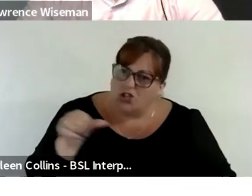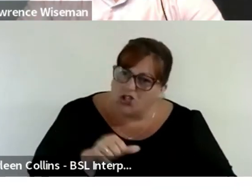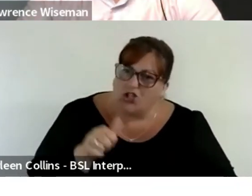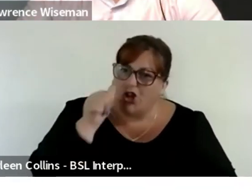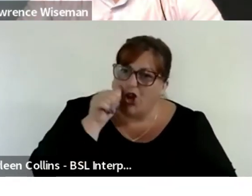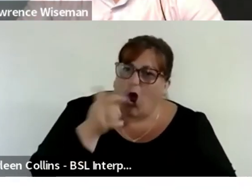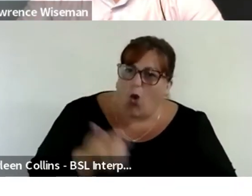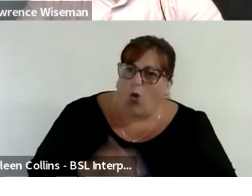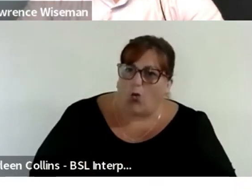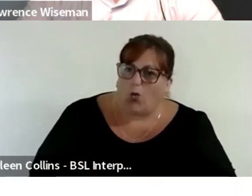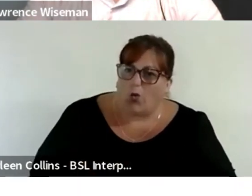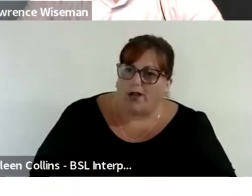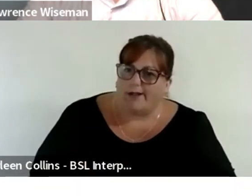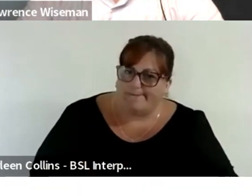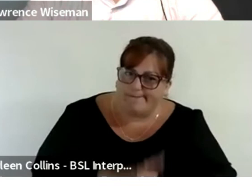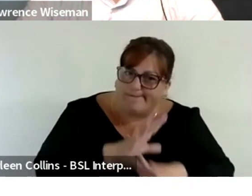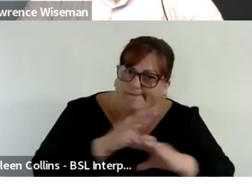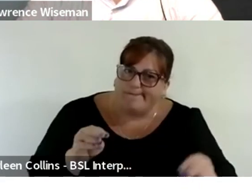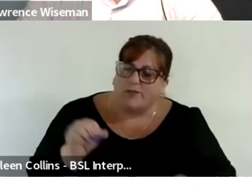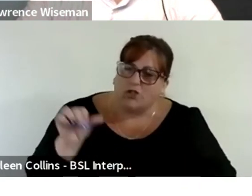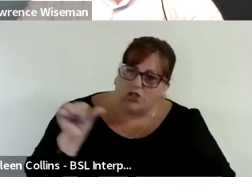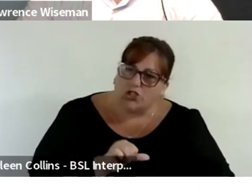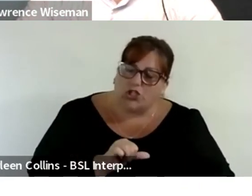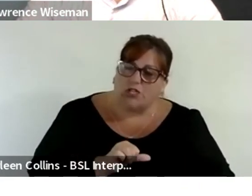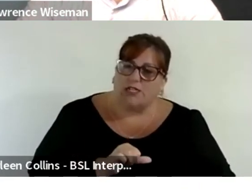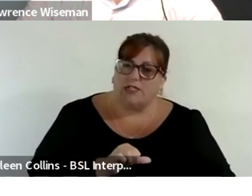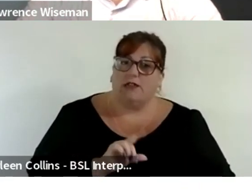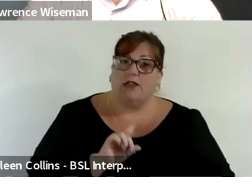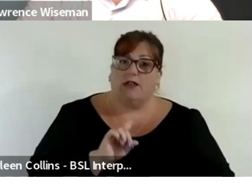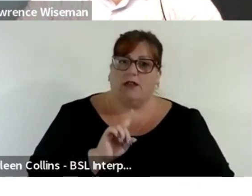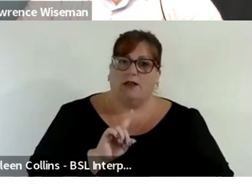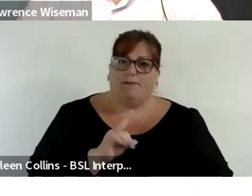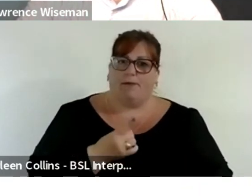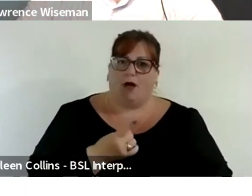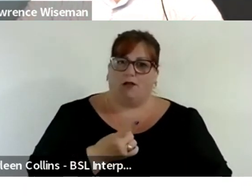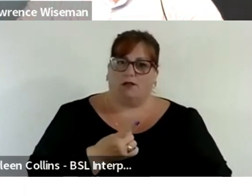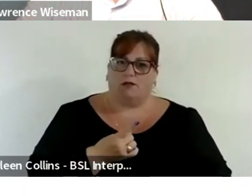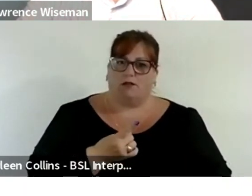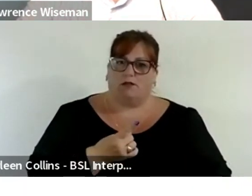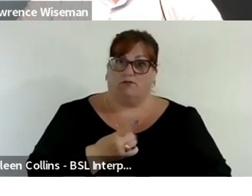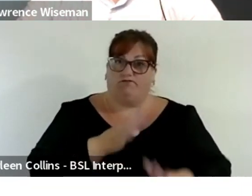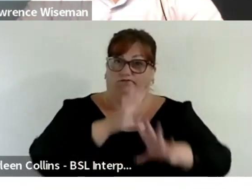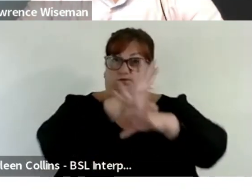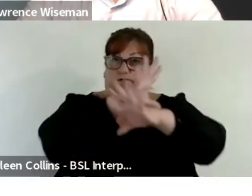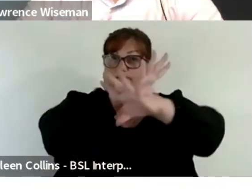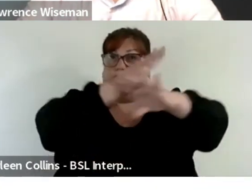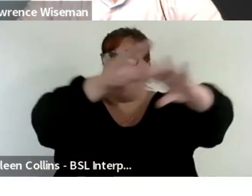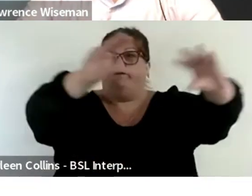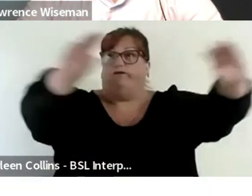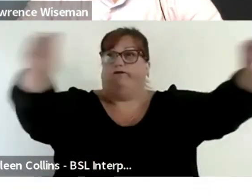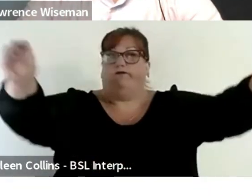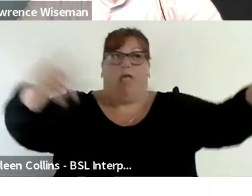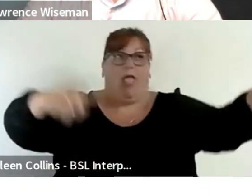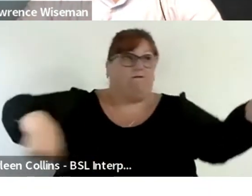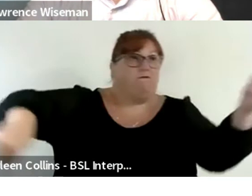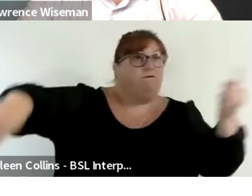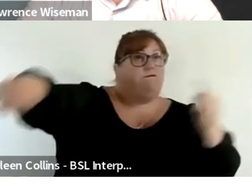Sharing it more widely I think the things I always worry about are - will people understand?